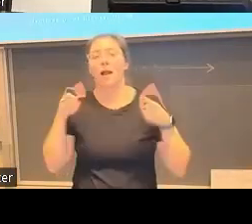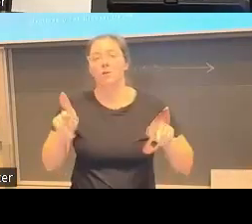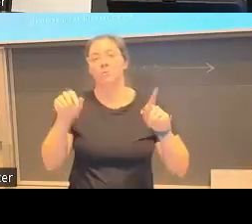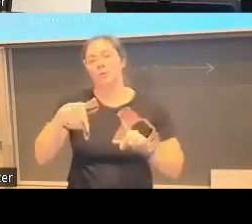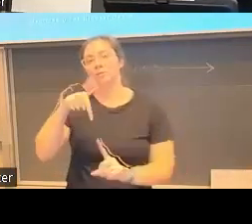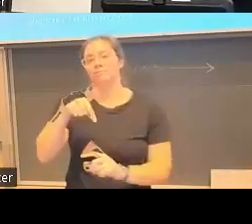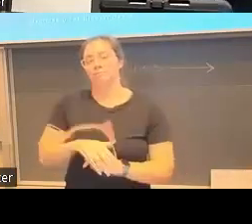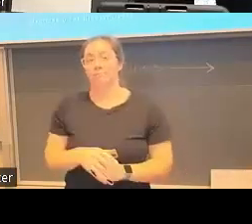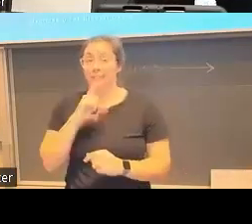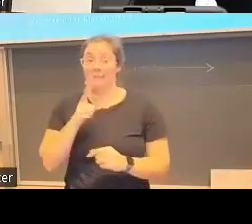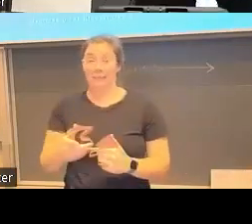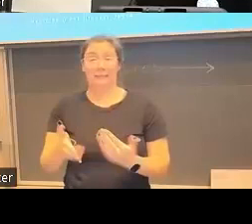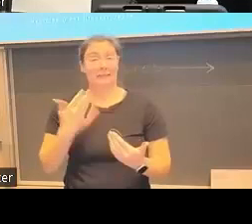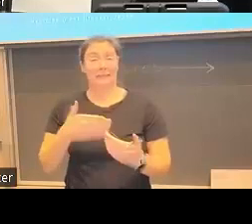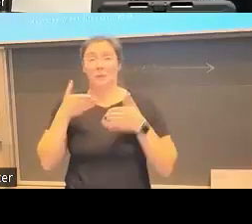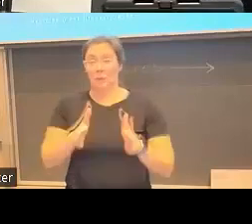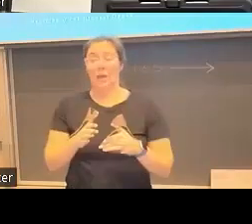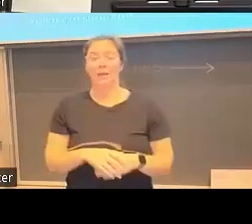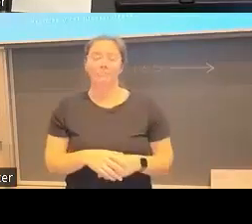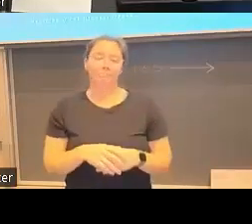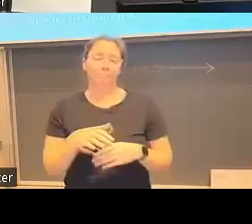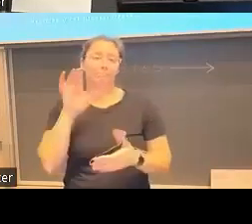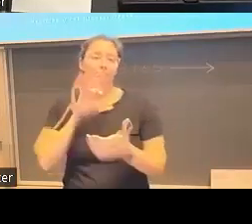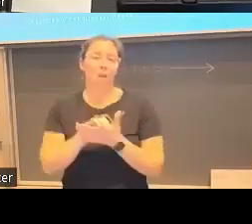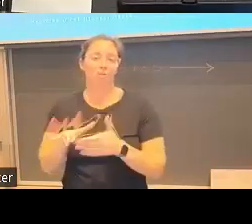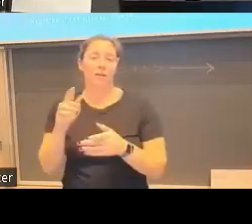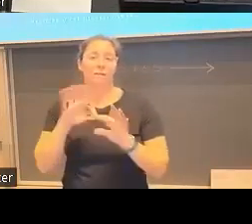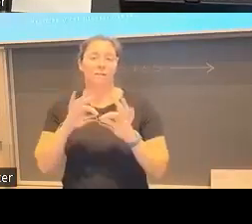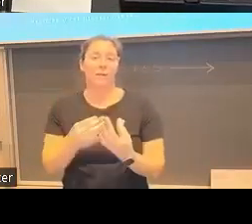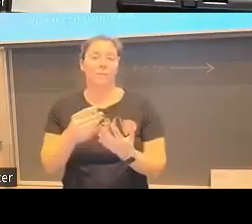the easiest is probably the uh marriage and family therapy uh intensive which happens in